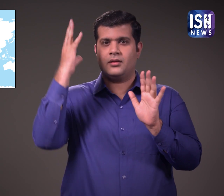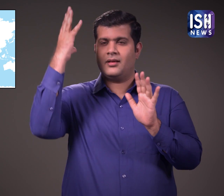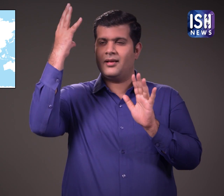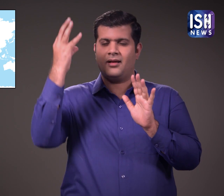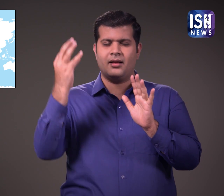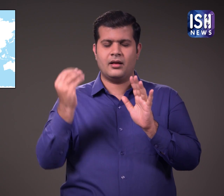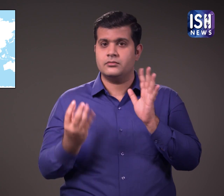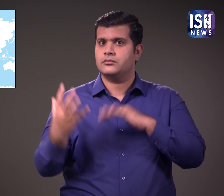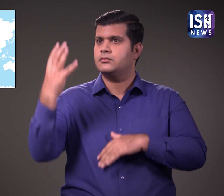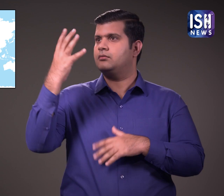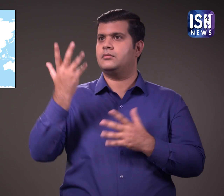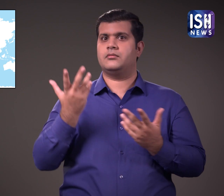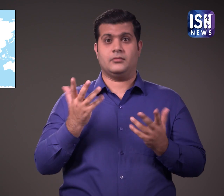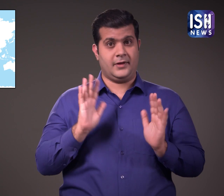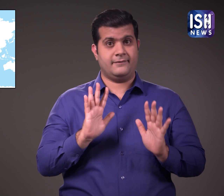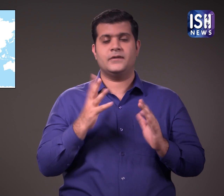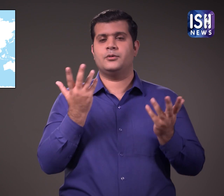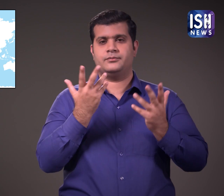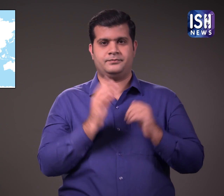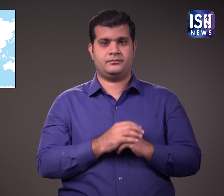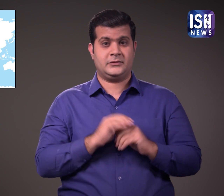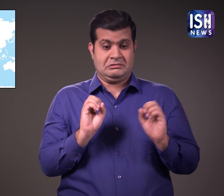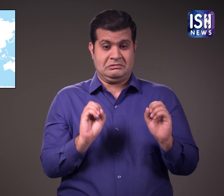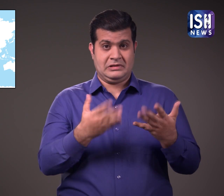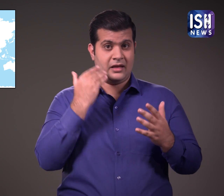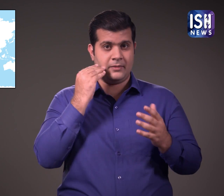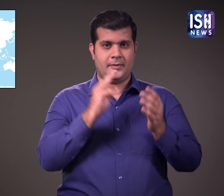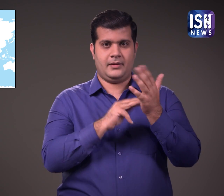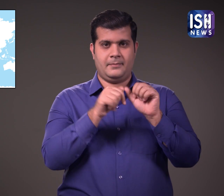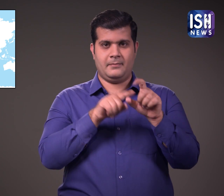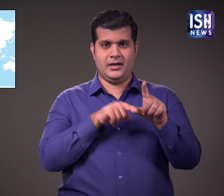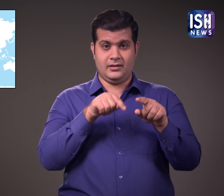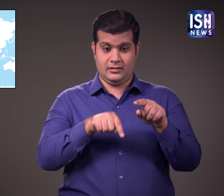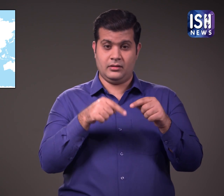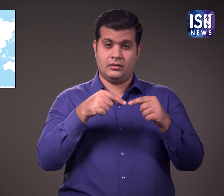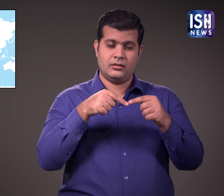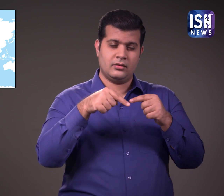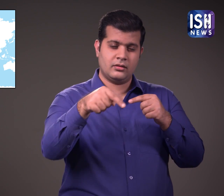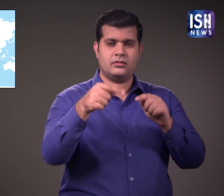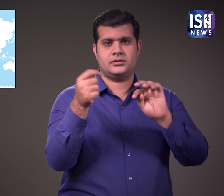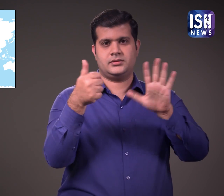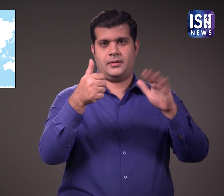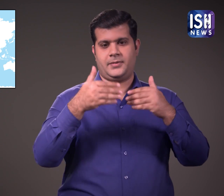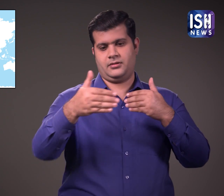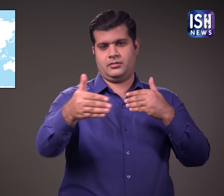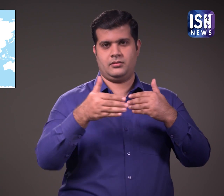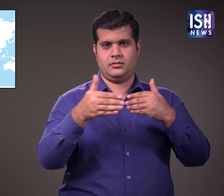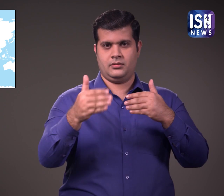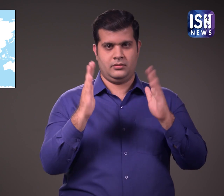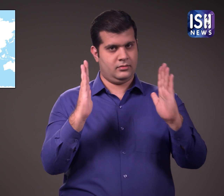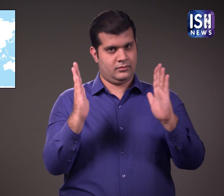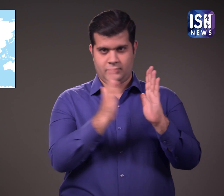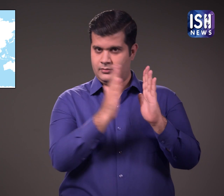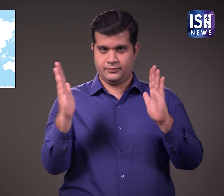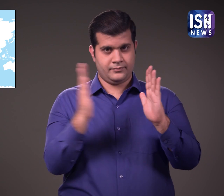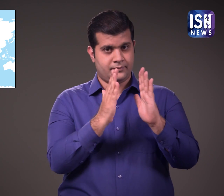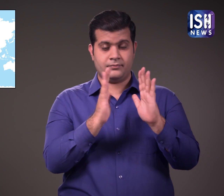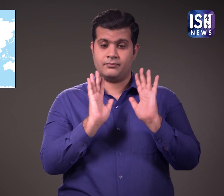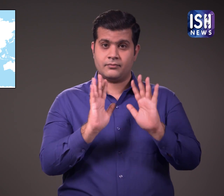The sun sets and rises in a short time. Starting from the month of May for 6 months.